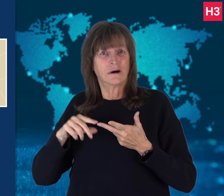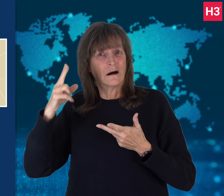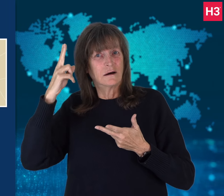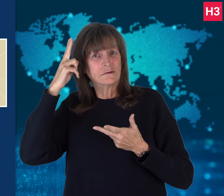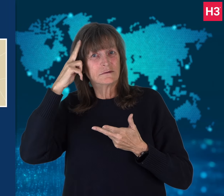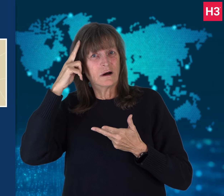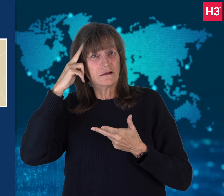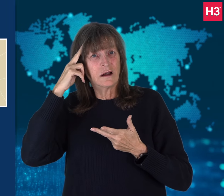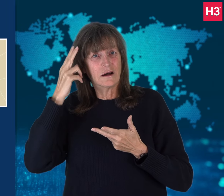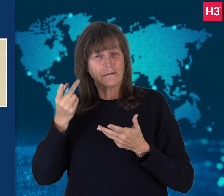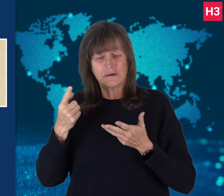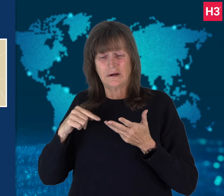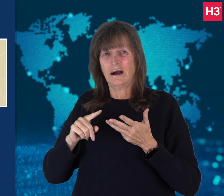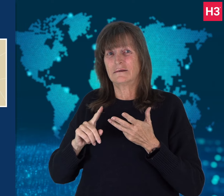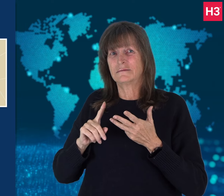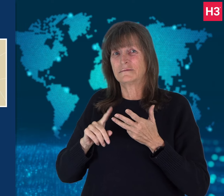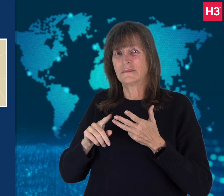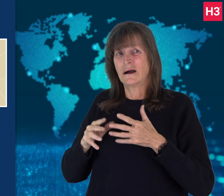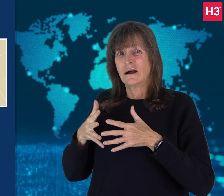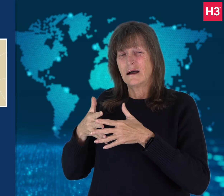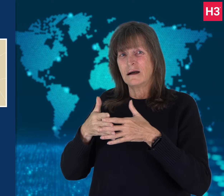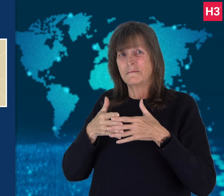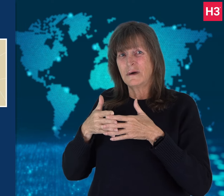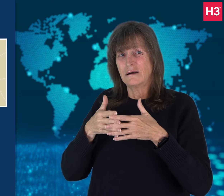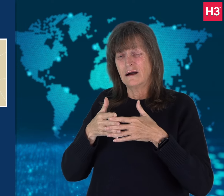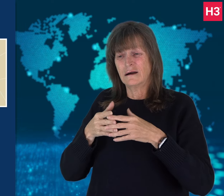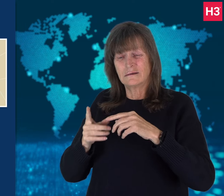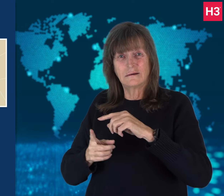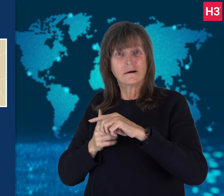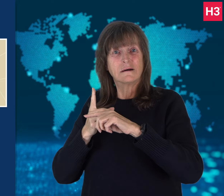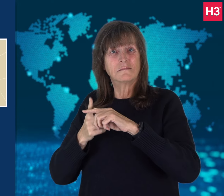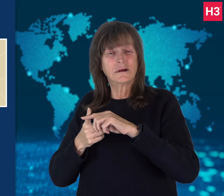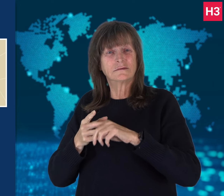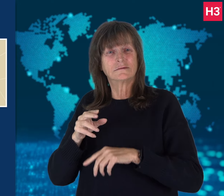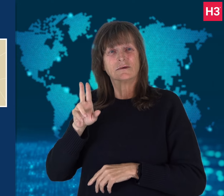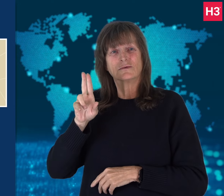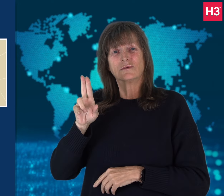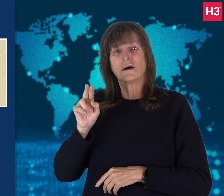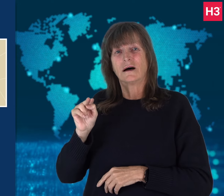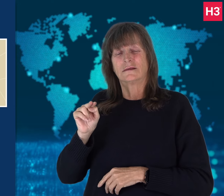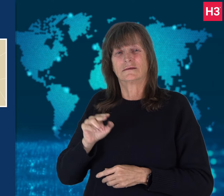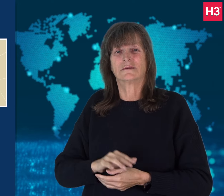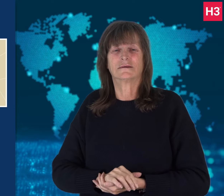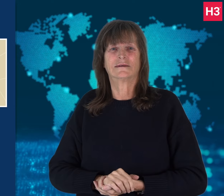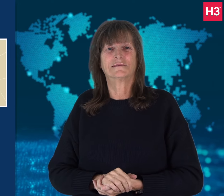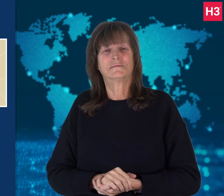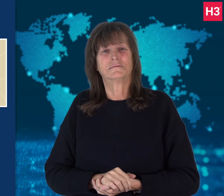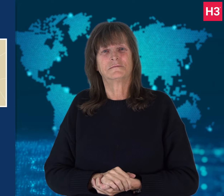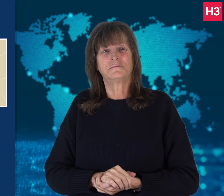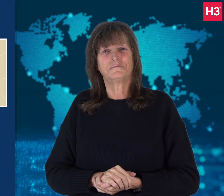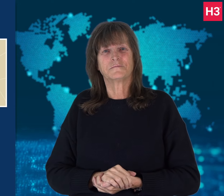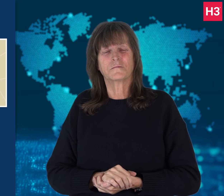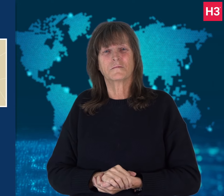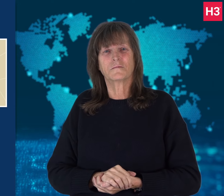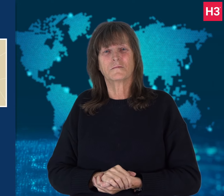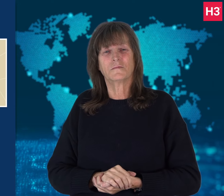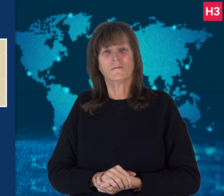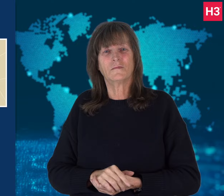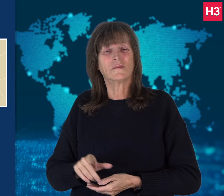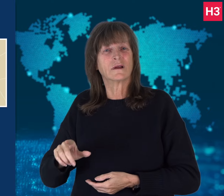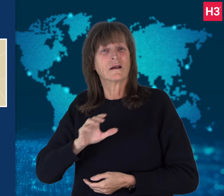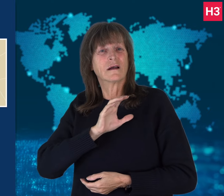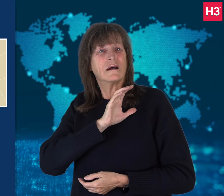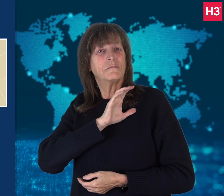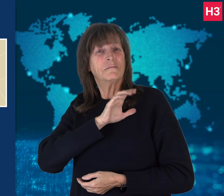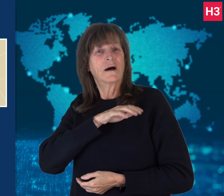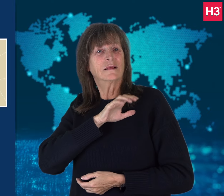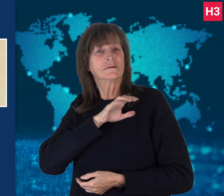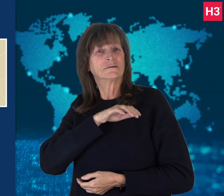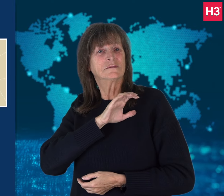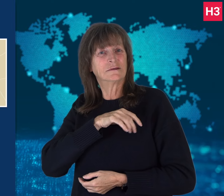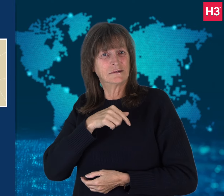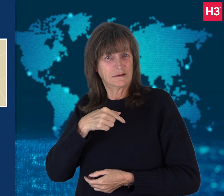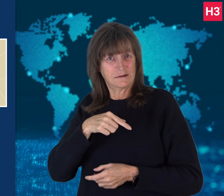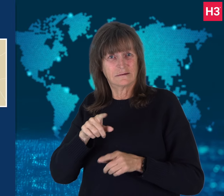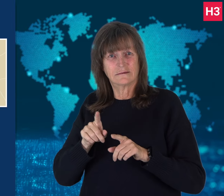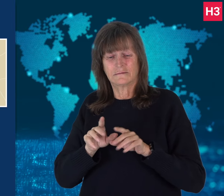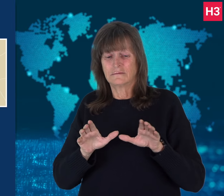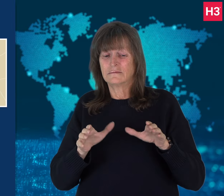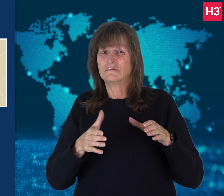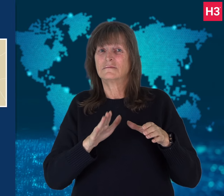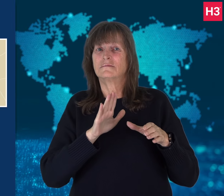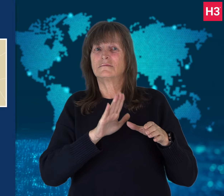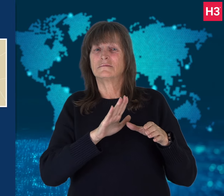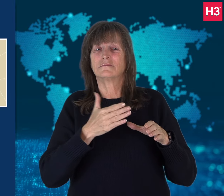Qatar, Saudi Arabia, the United States, and the United Nations.